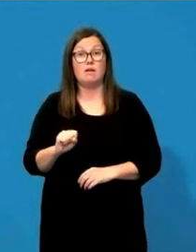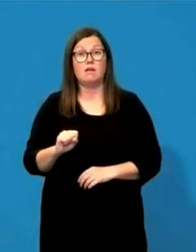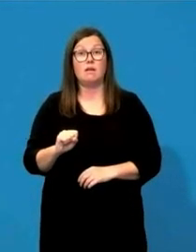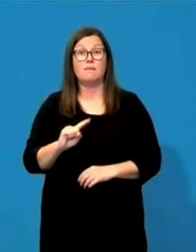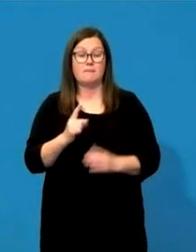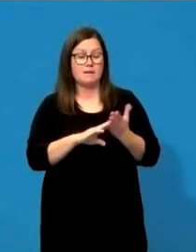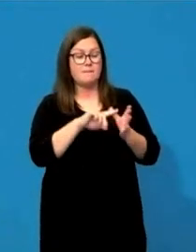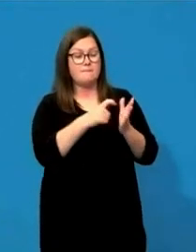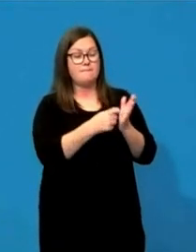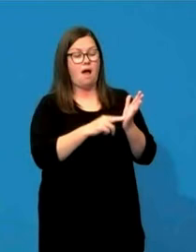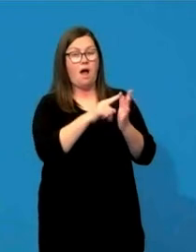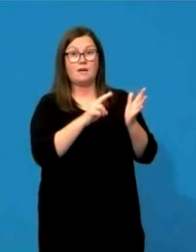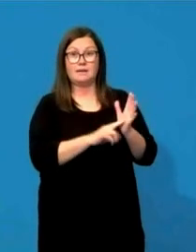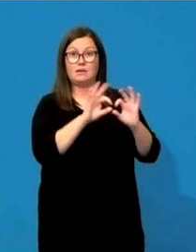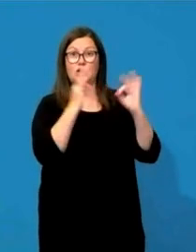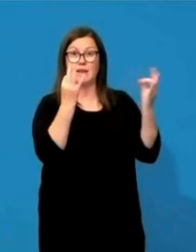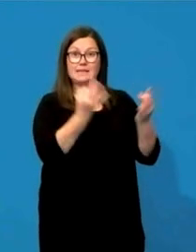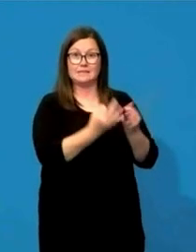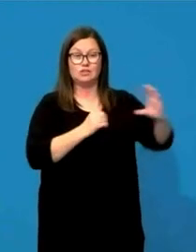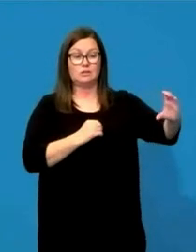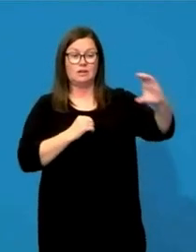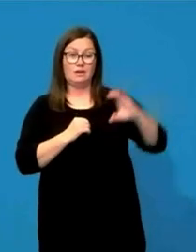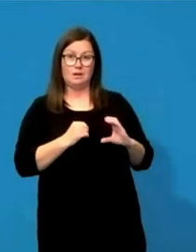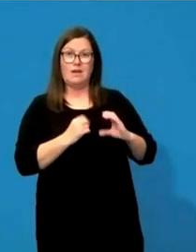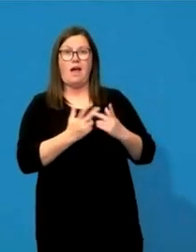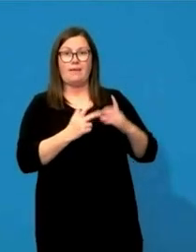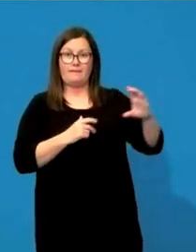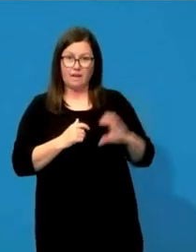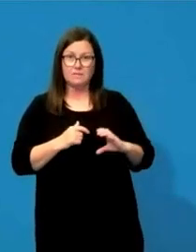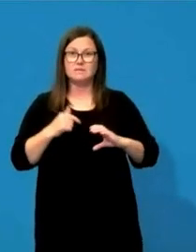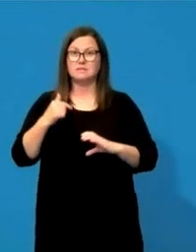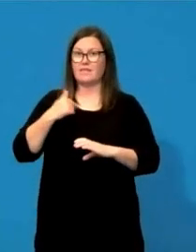funding. And then I'm employed through the University of Sydney through a fellowship for